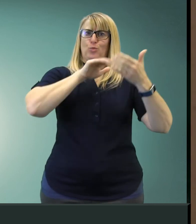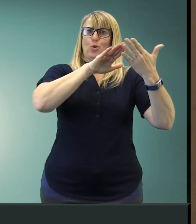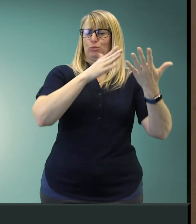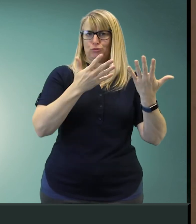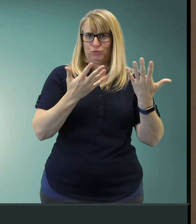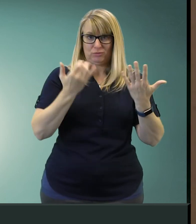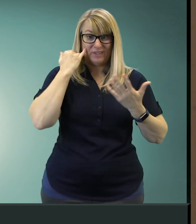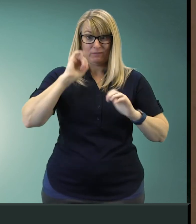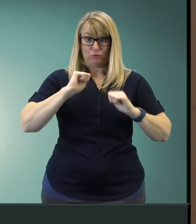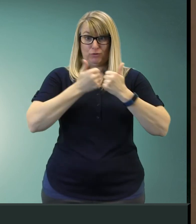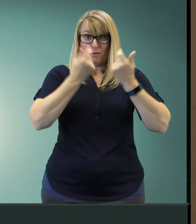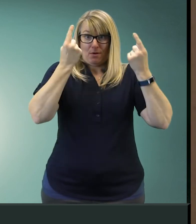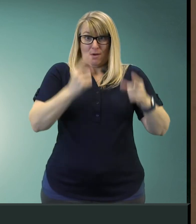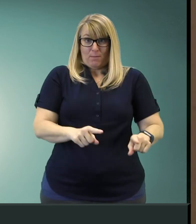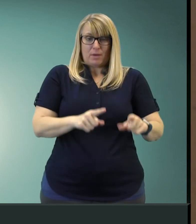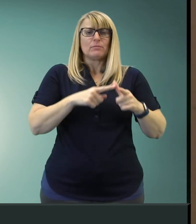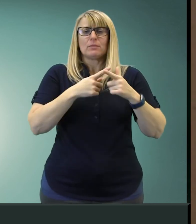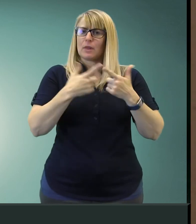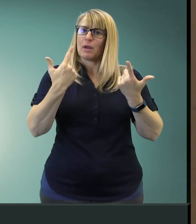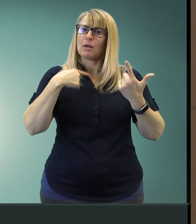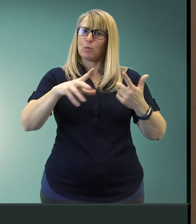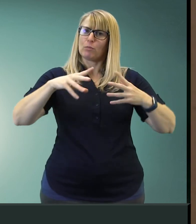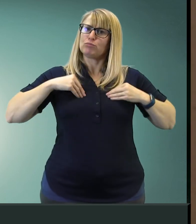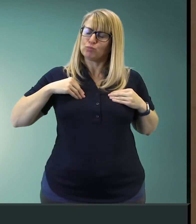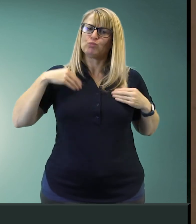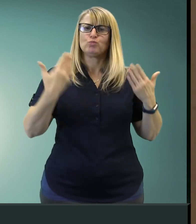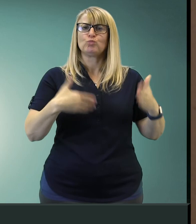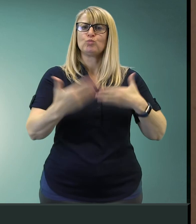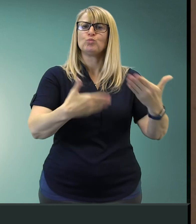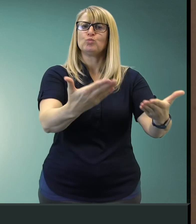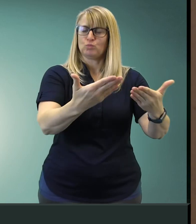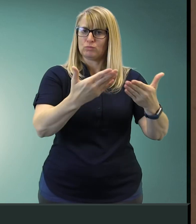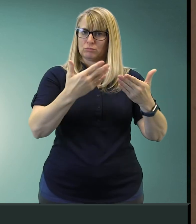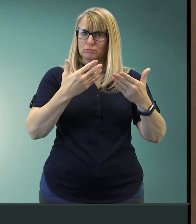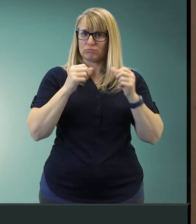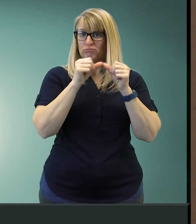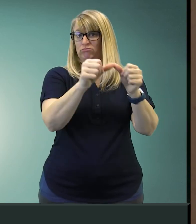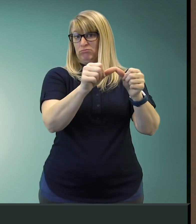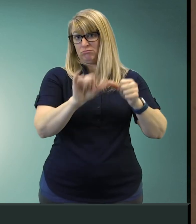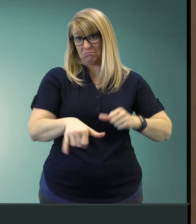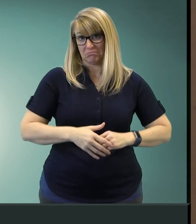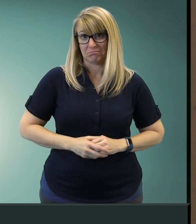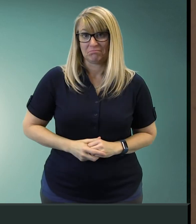Whatever challenges come my way I'm just going to take it and roll on.